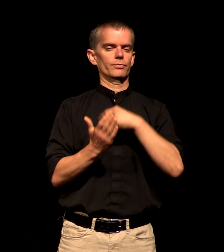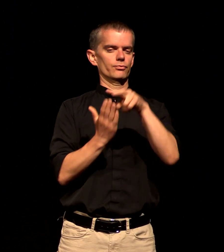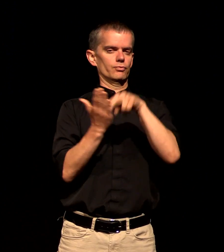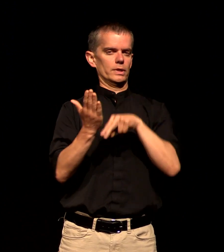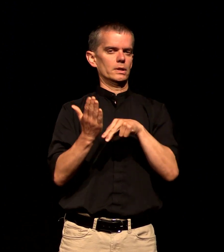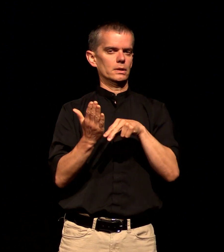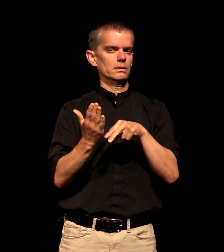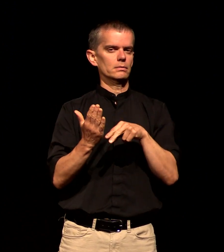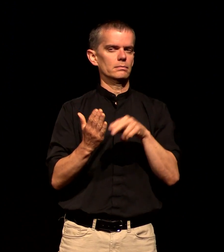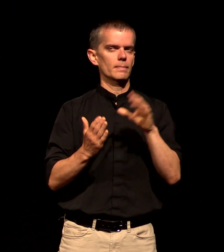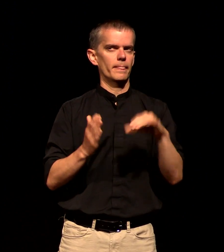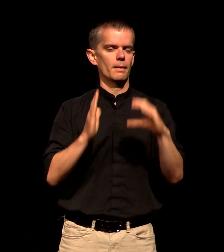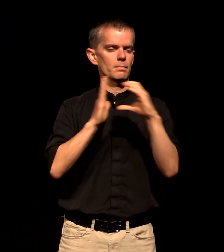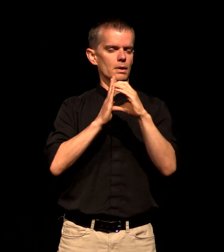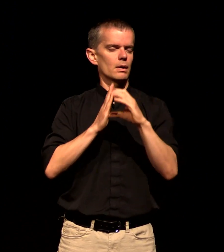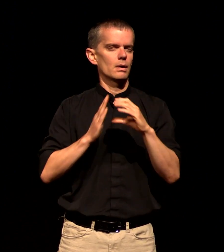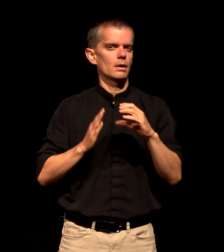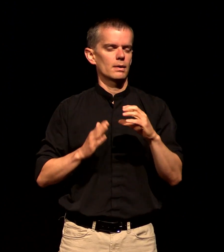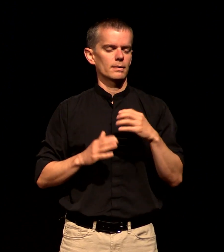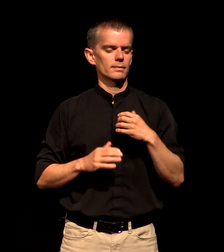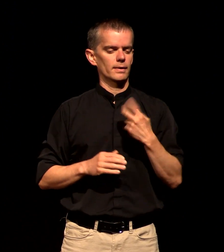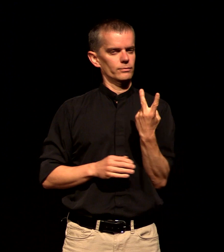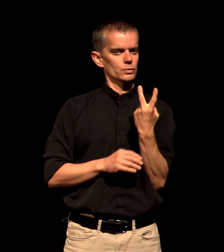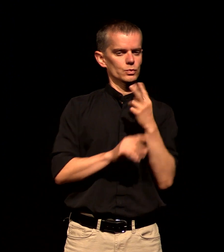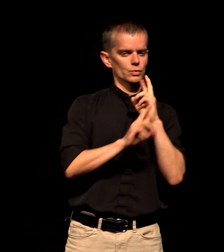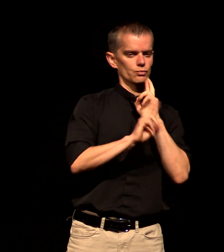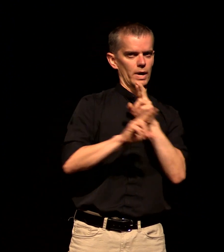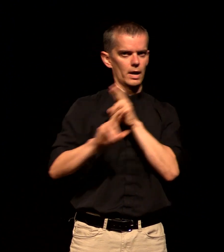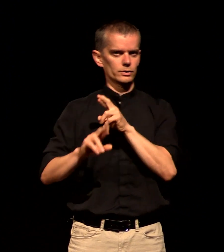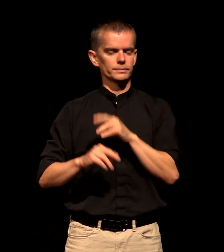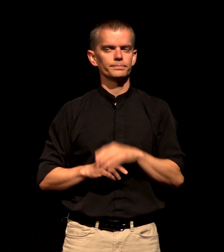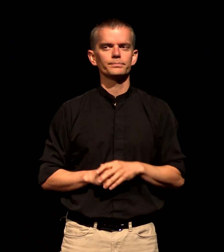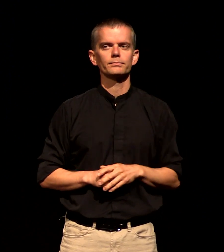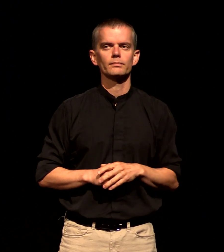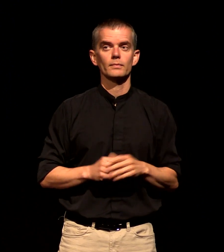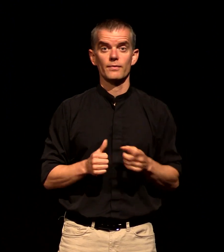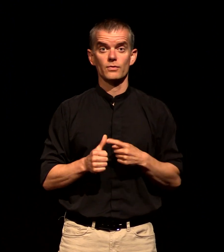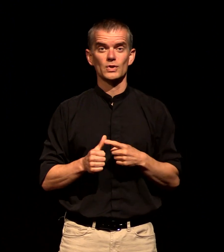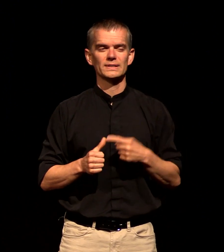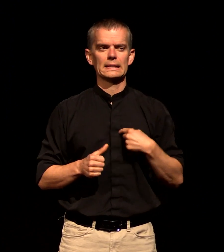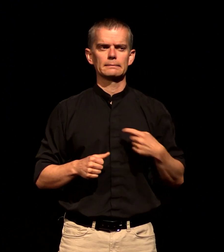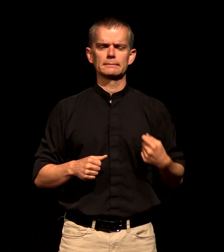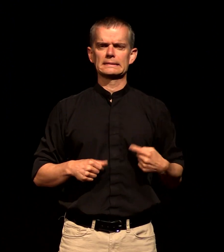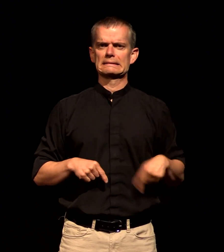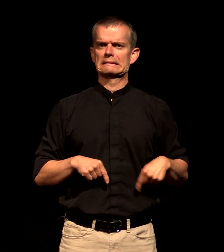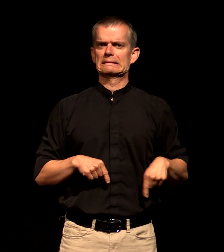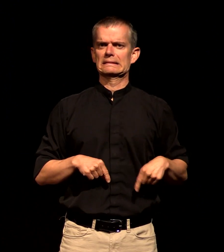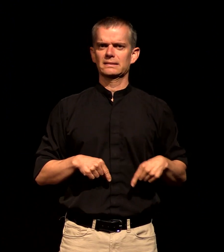time. First, I get a little nervous. Can you actually say